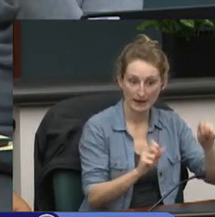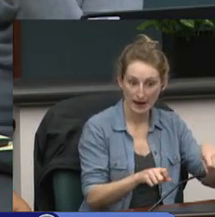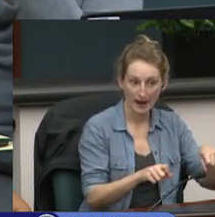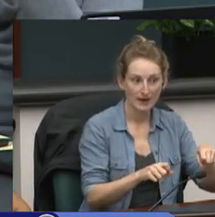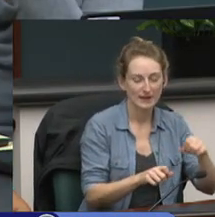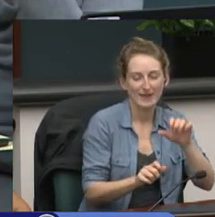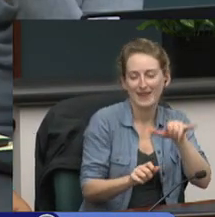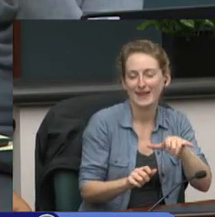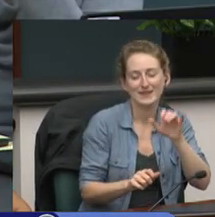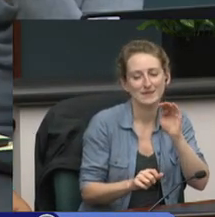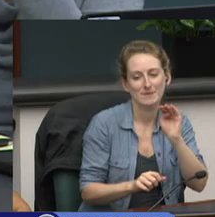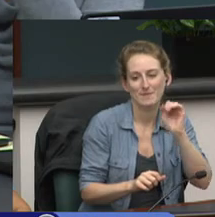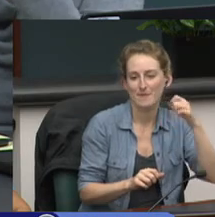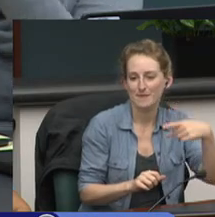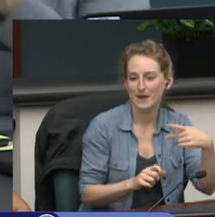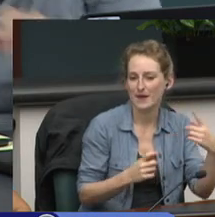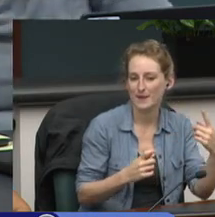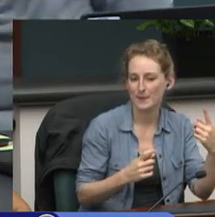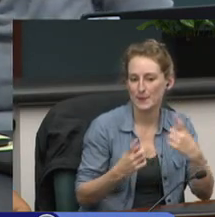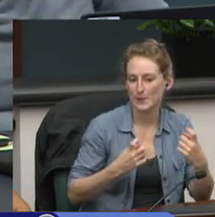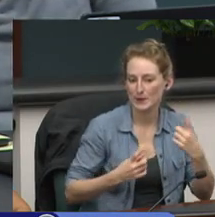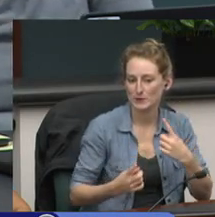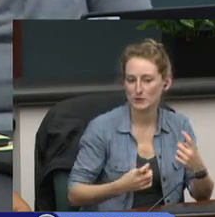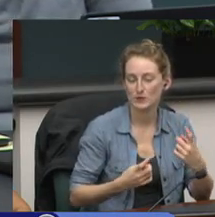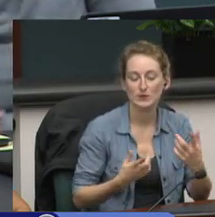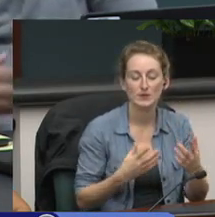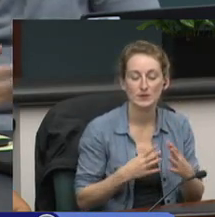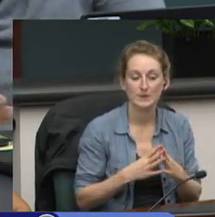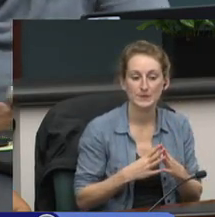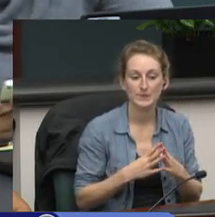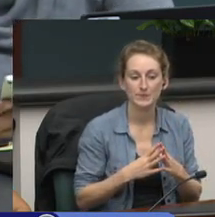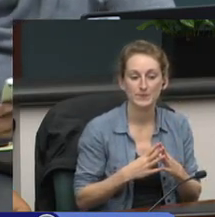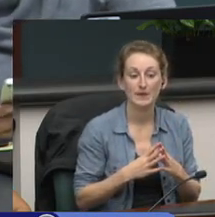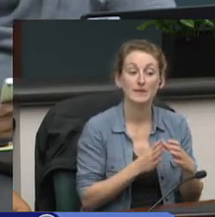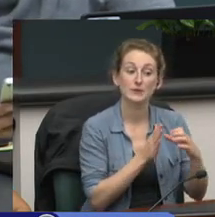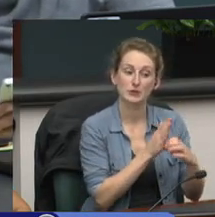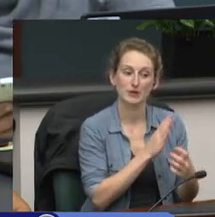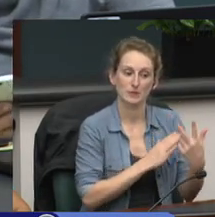point out that a lot of the permitted uses in Chapter three do allow a lot of